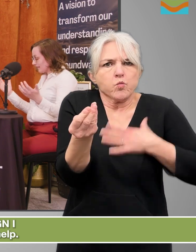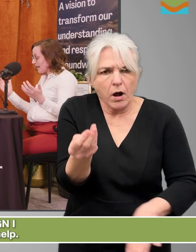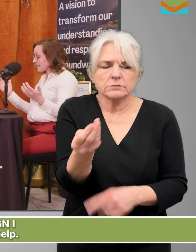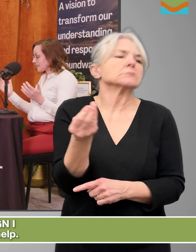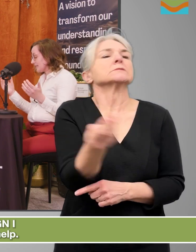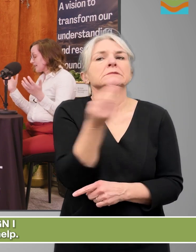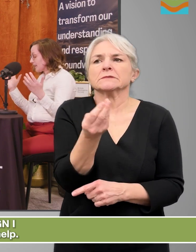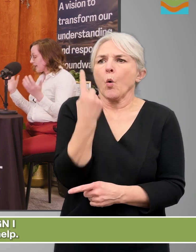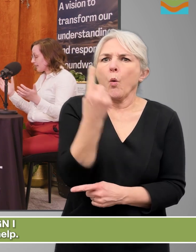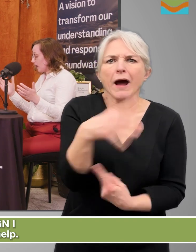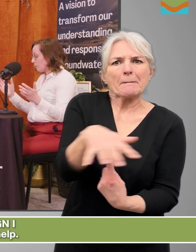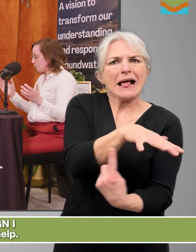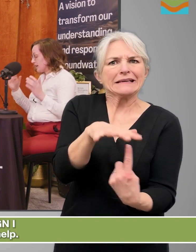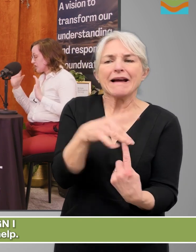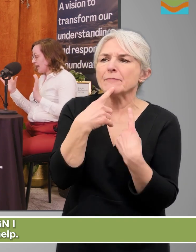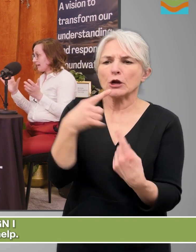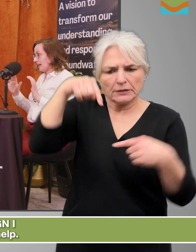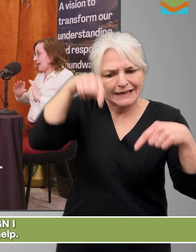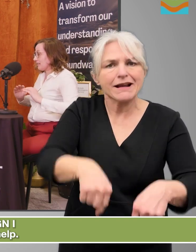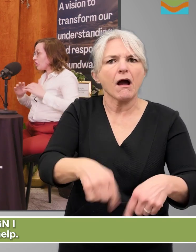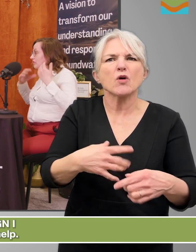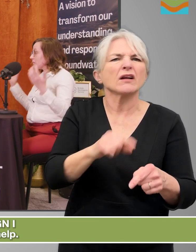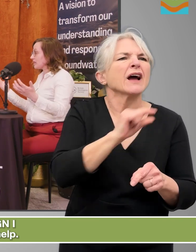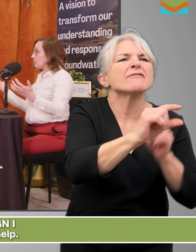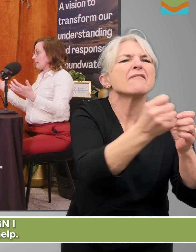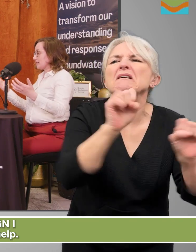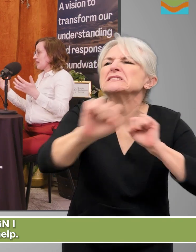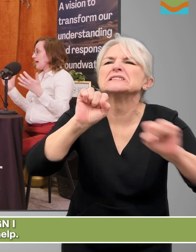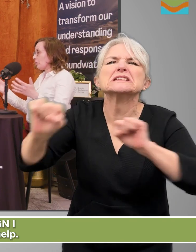Exactly. And that's how PGN I guess ultimately wants to help.